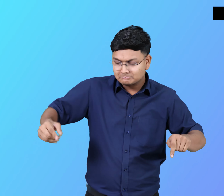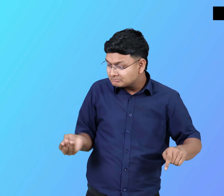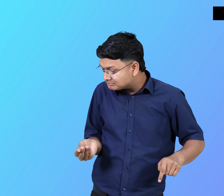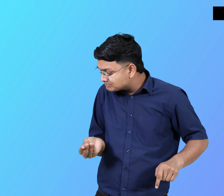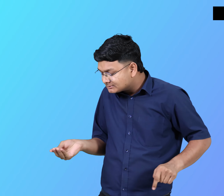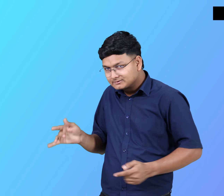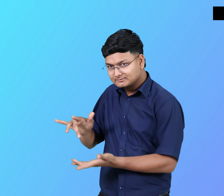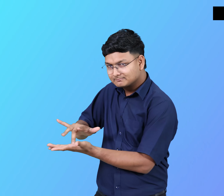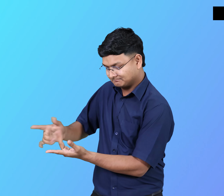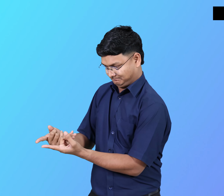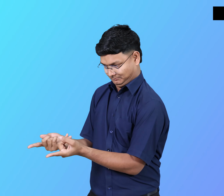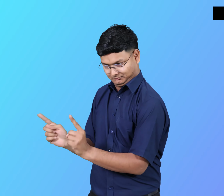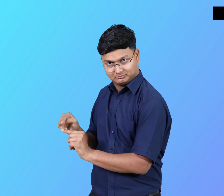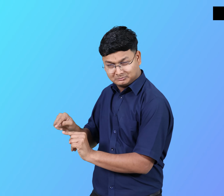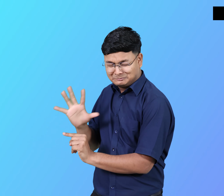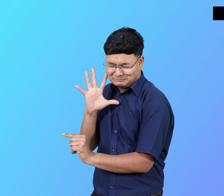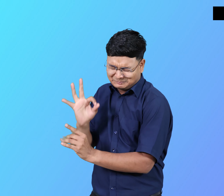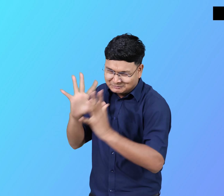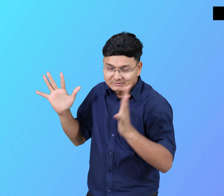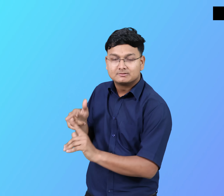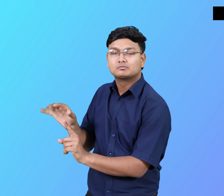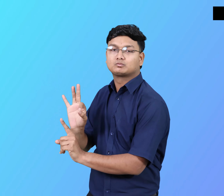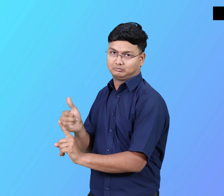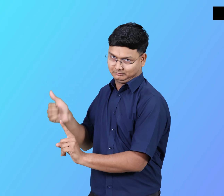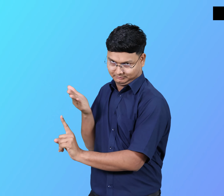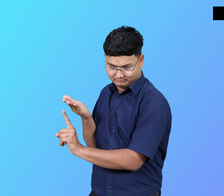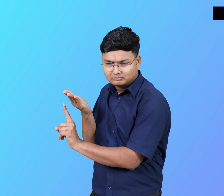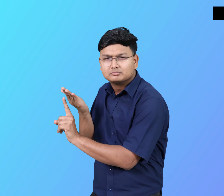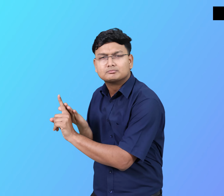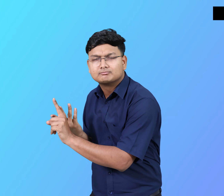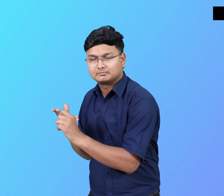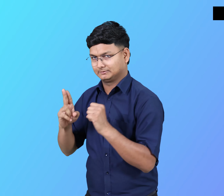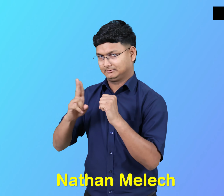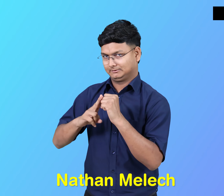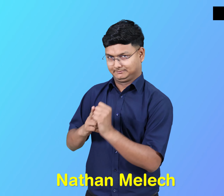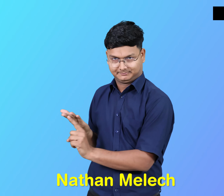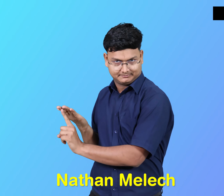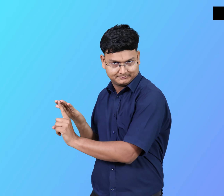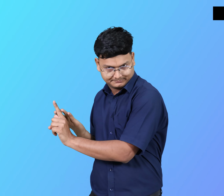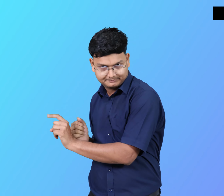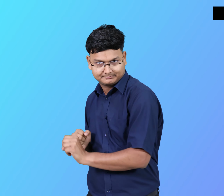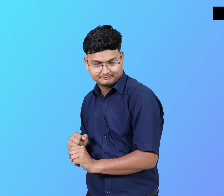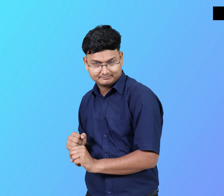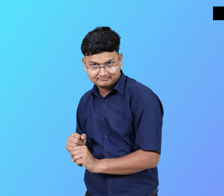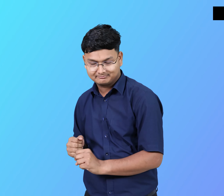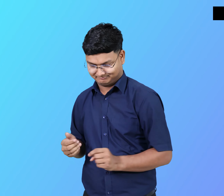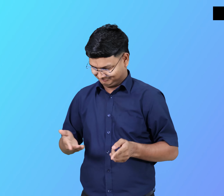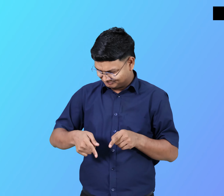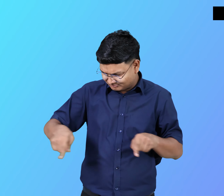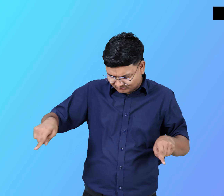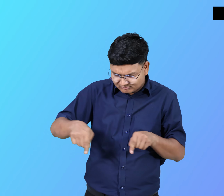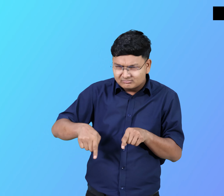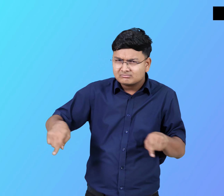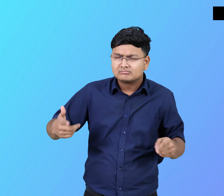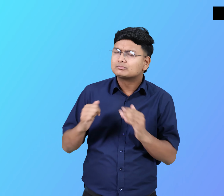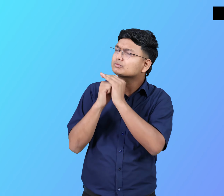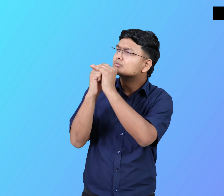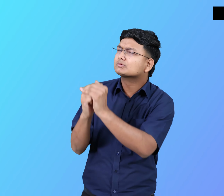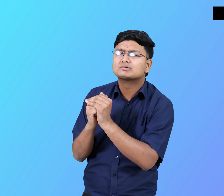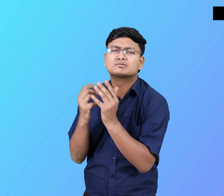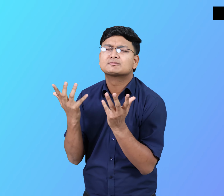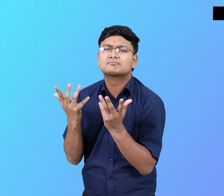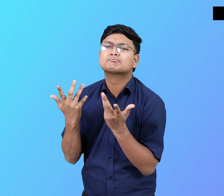This was near the room of an important official named Nathan Melech.